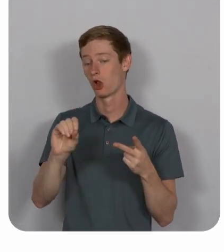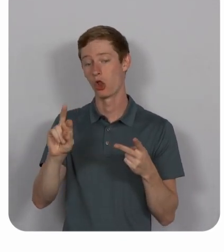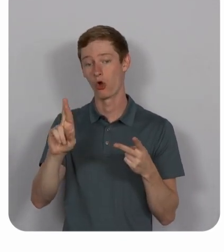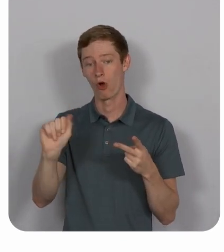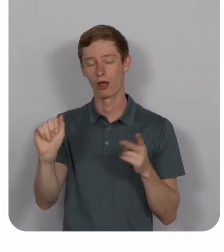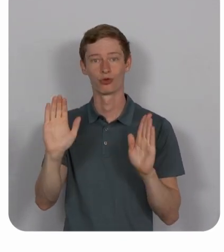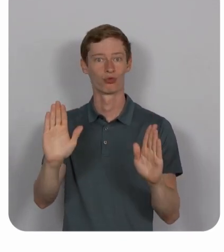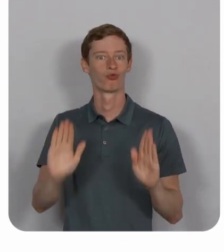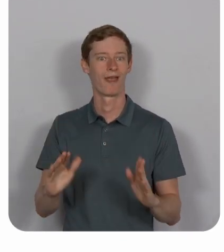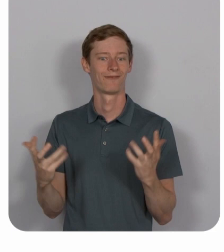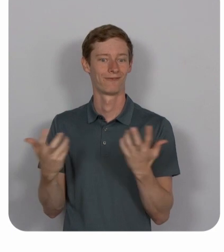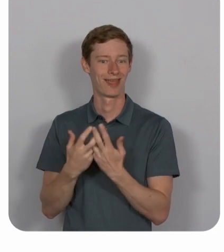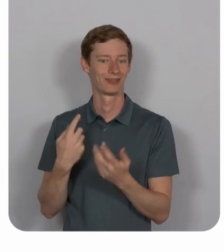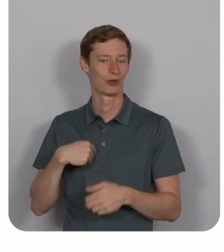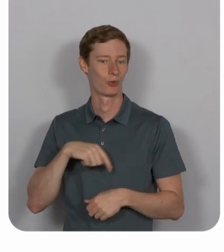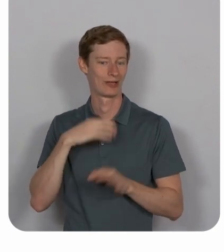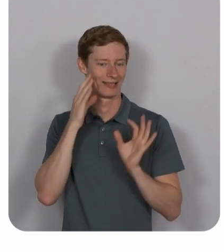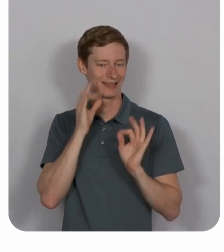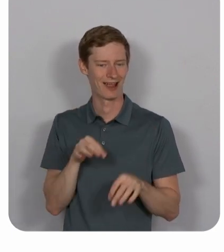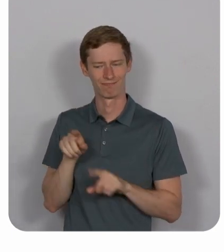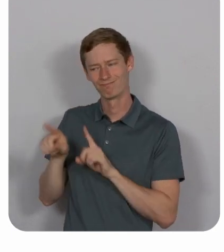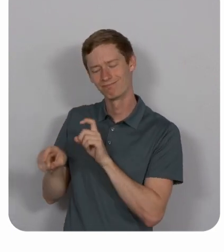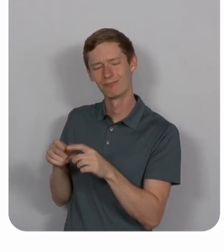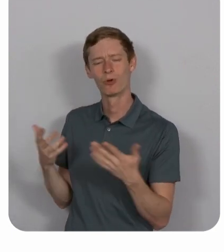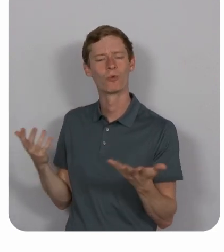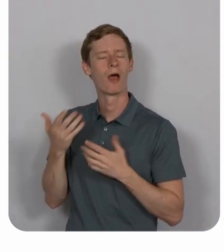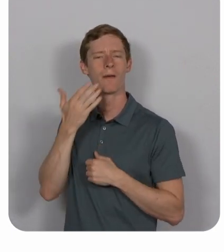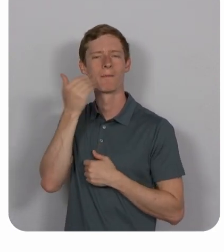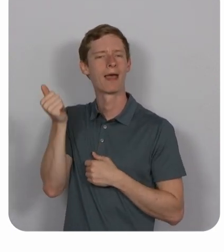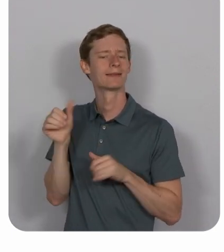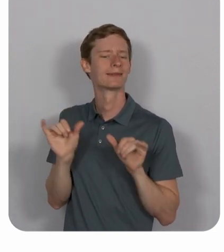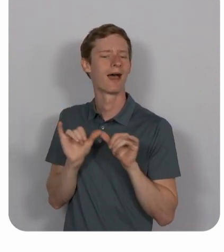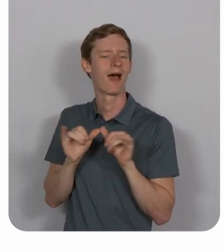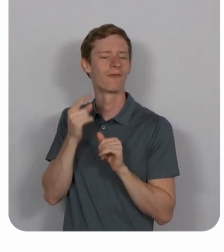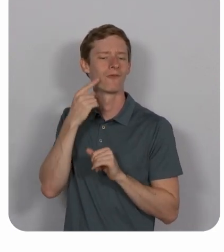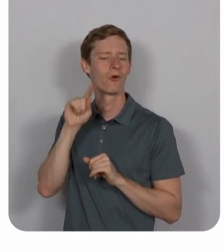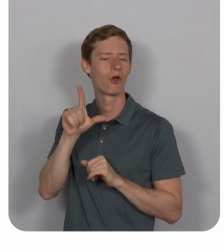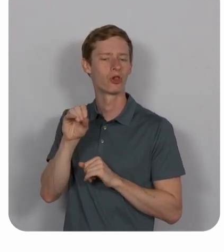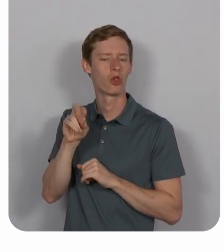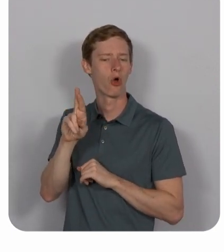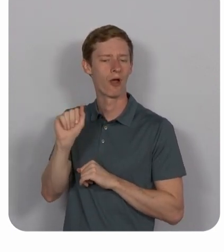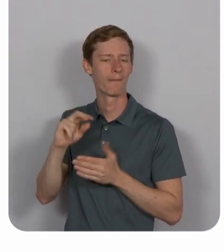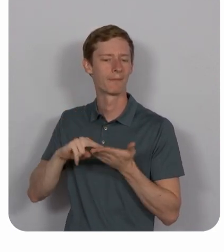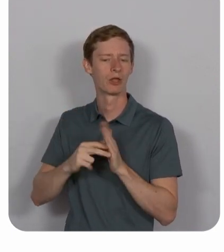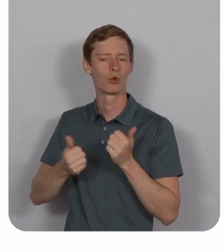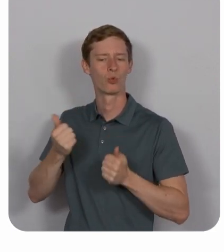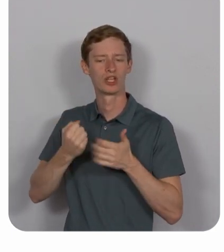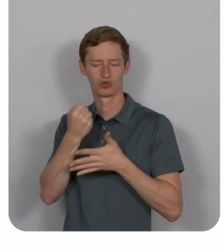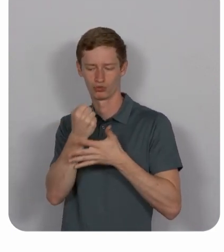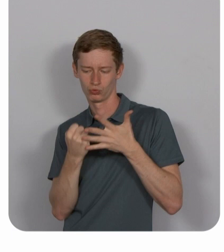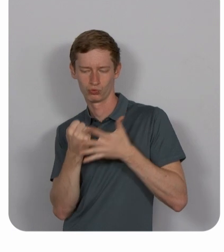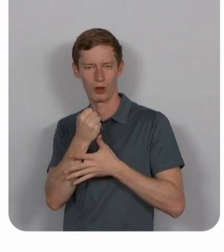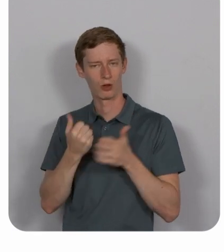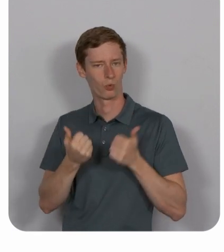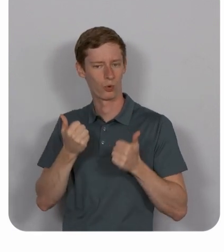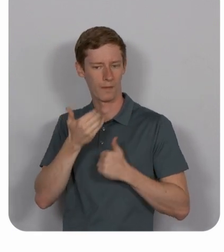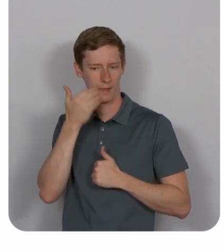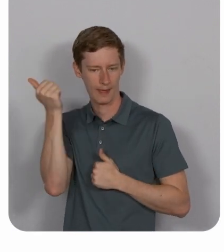were great for this. So we experimented through questions like, “What’s the optimal size of the LoRA bottleneck? What’s the rank that works best?